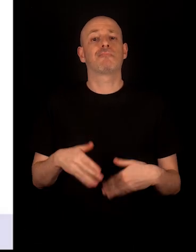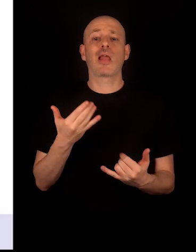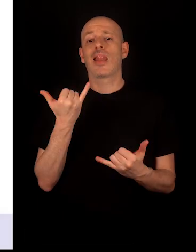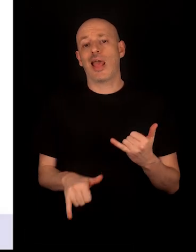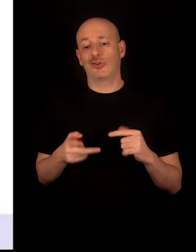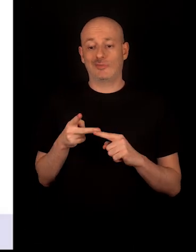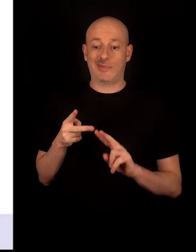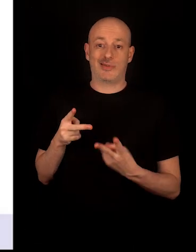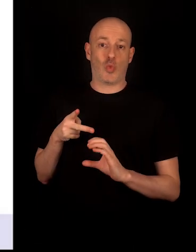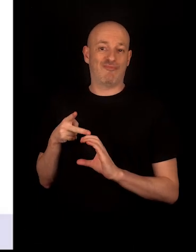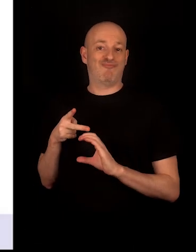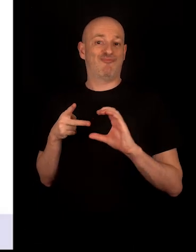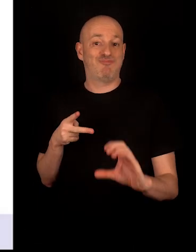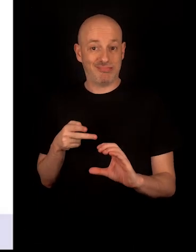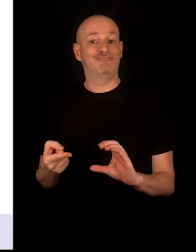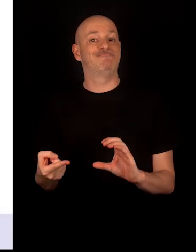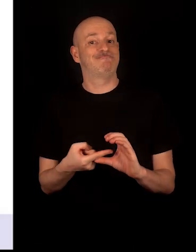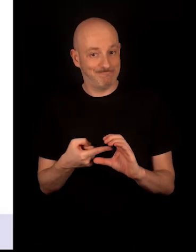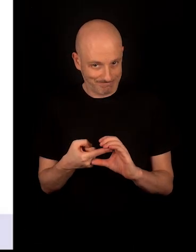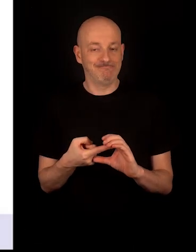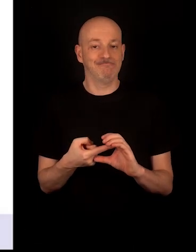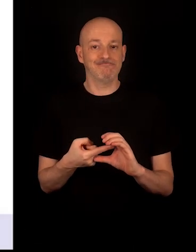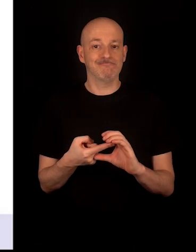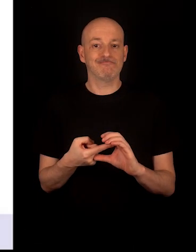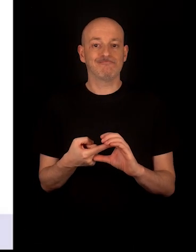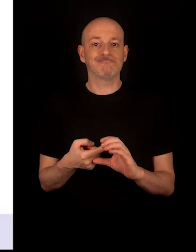Then, the final payment,